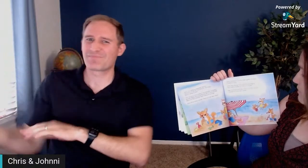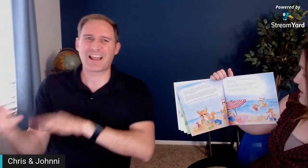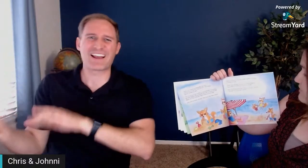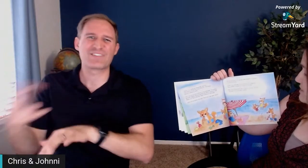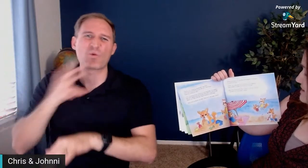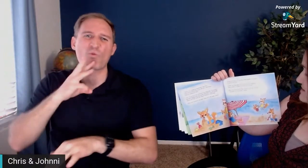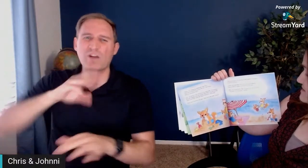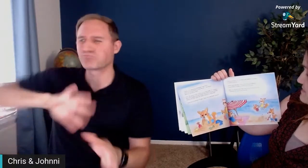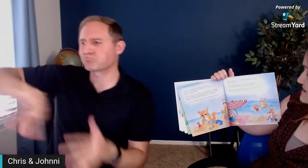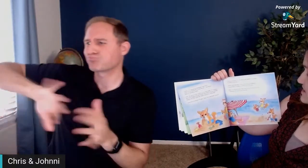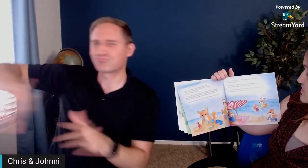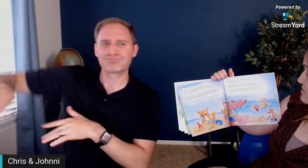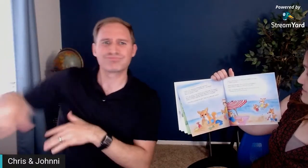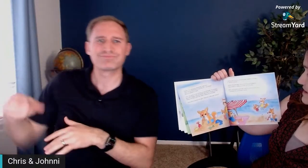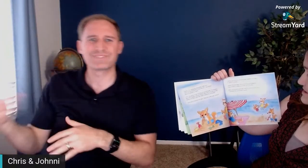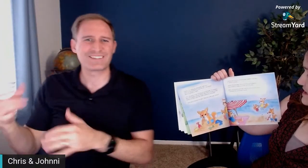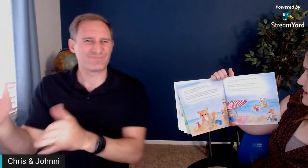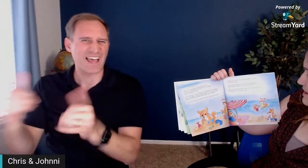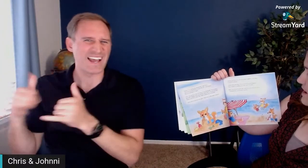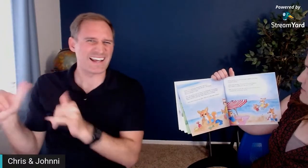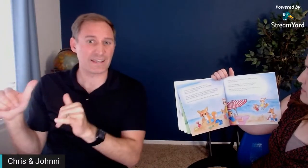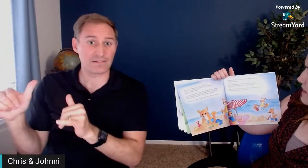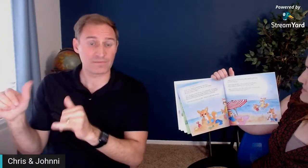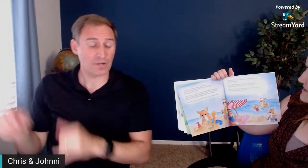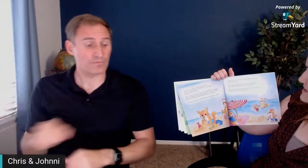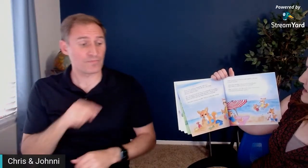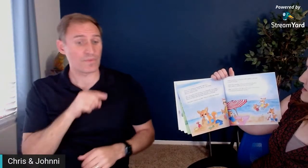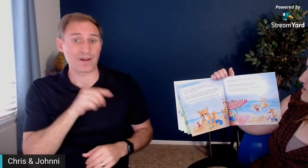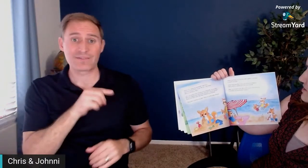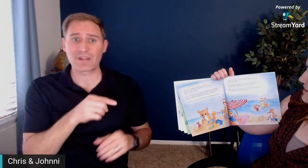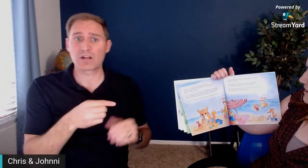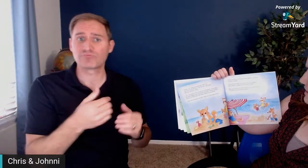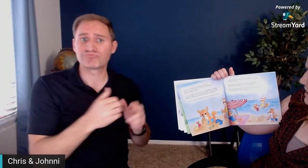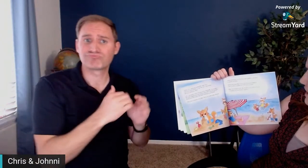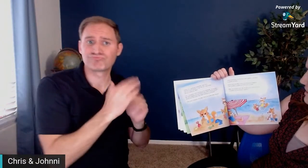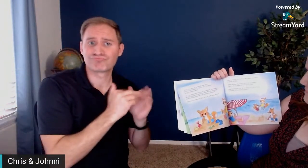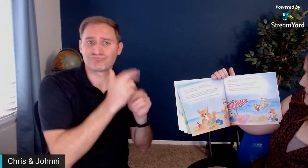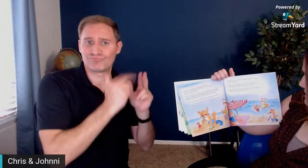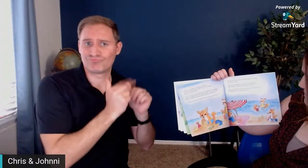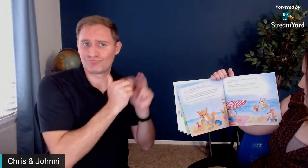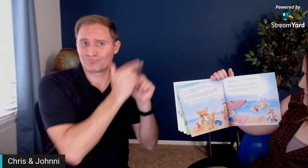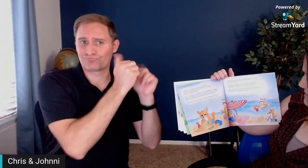while everyone else is busy swimming and digging papa sneaks a cookie out of the picnic basket